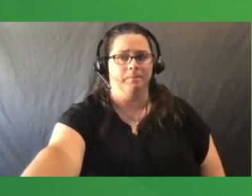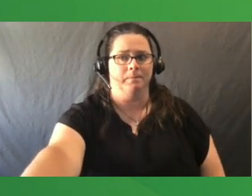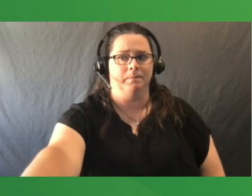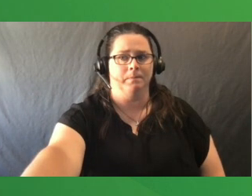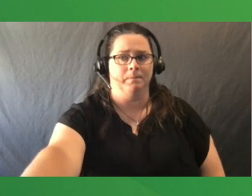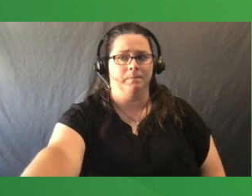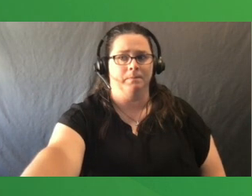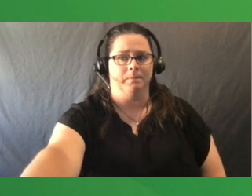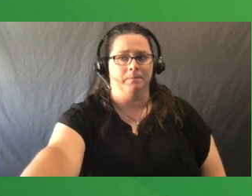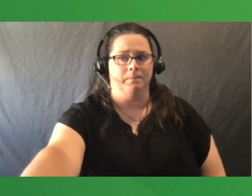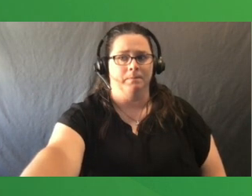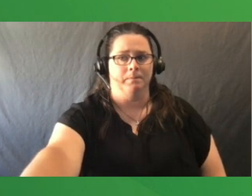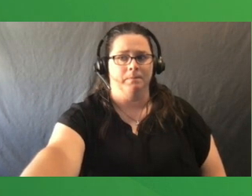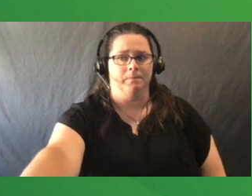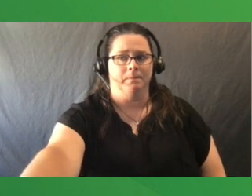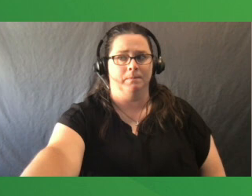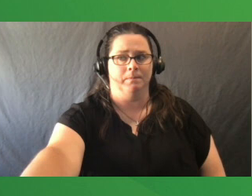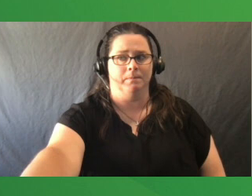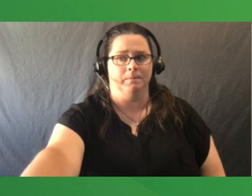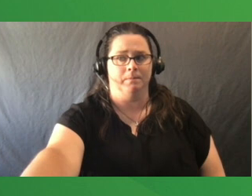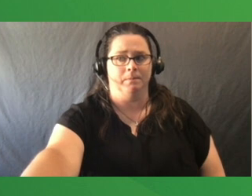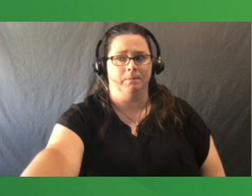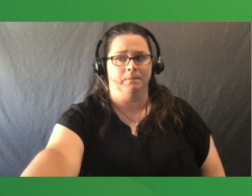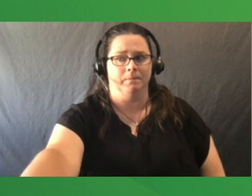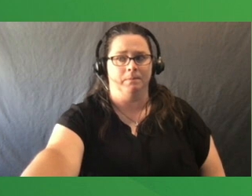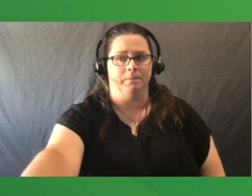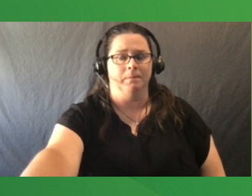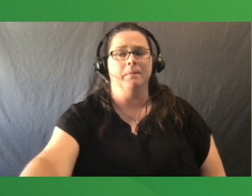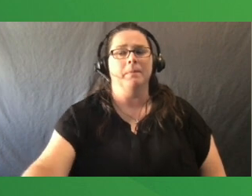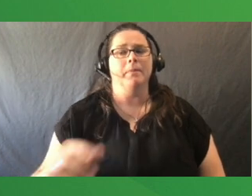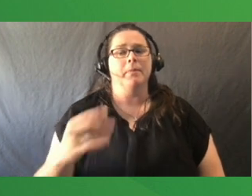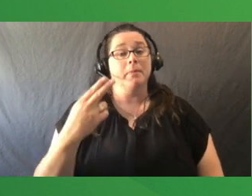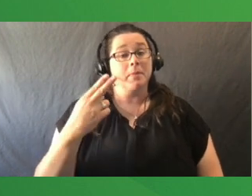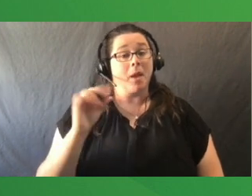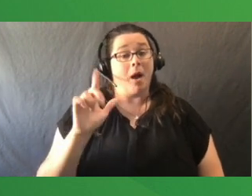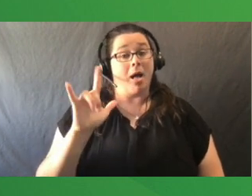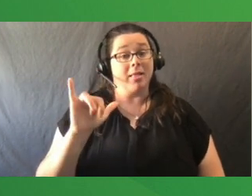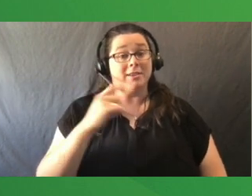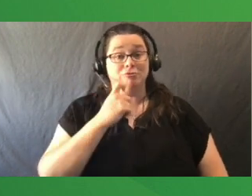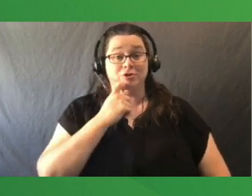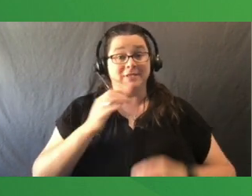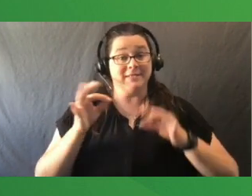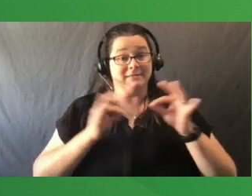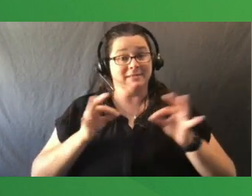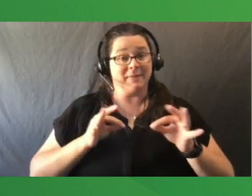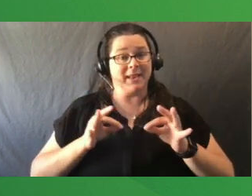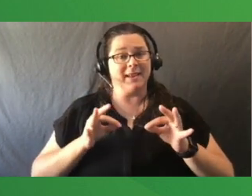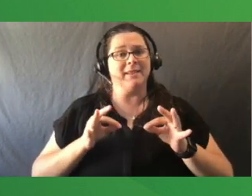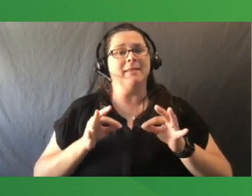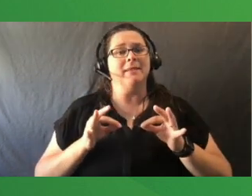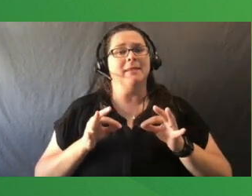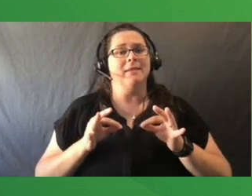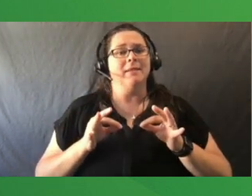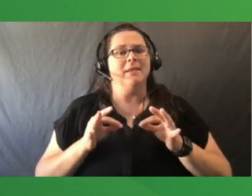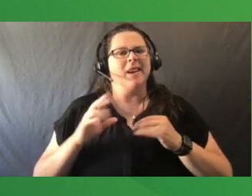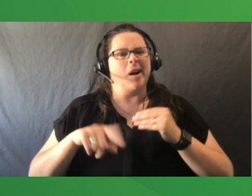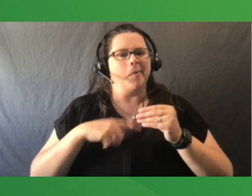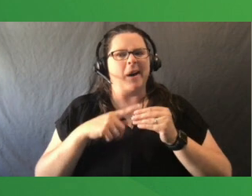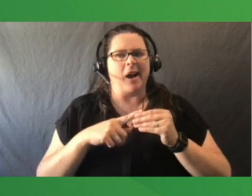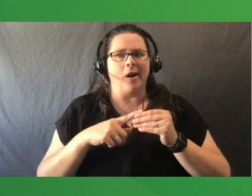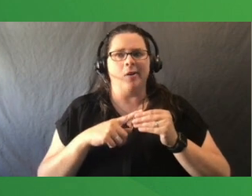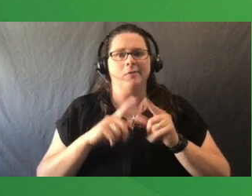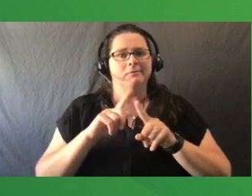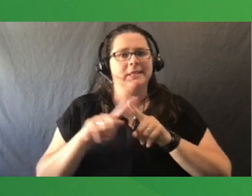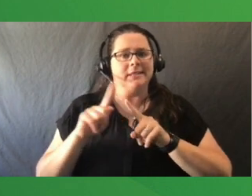So, yeah, Holly was just explaing about how... explaining phenomena and solving problems